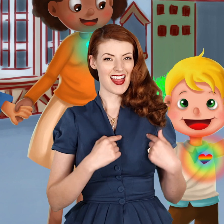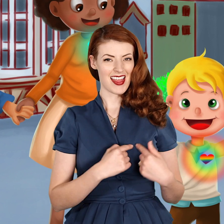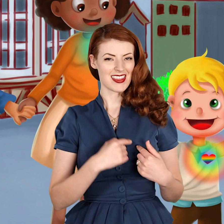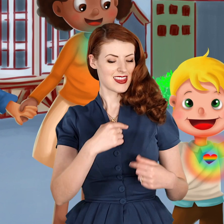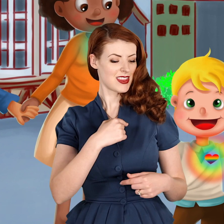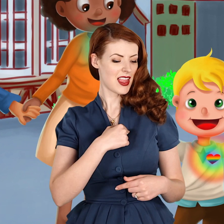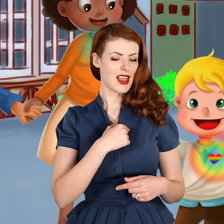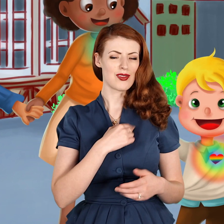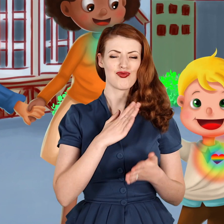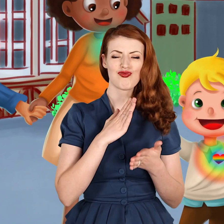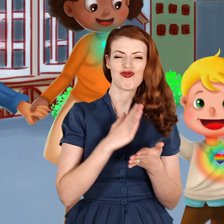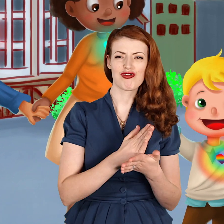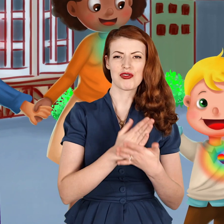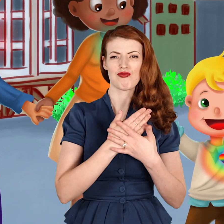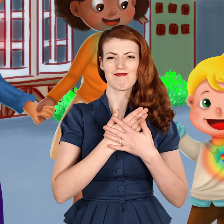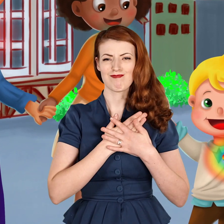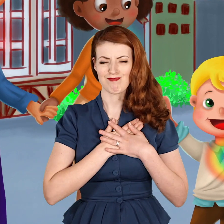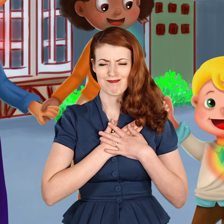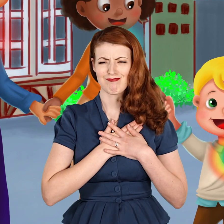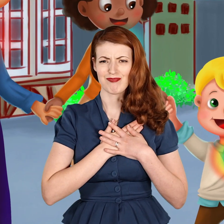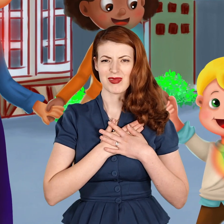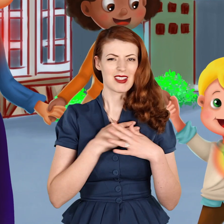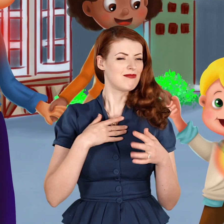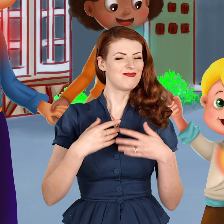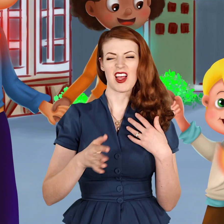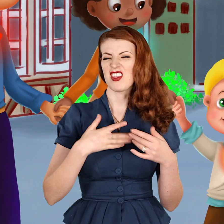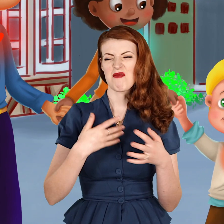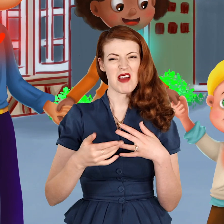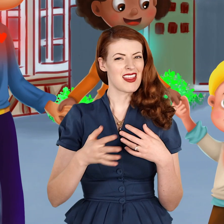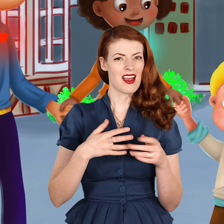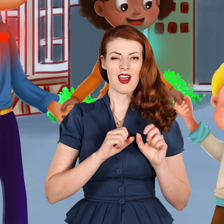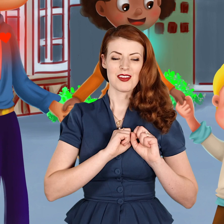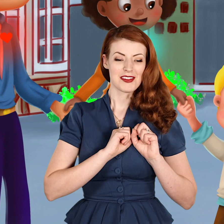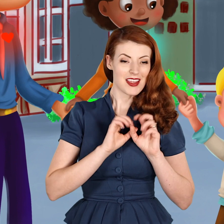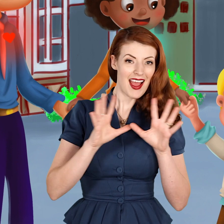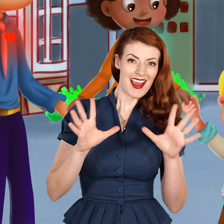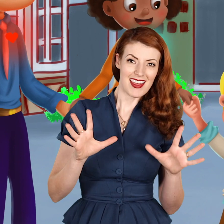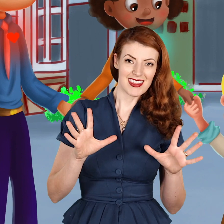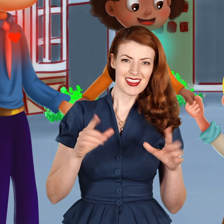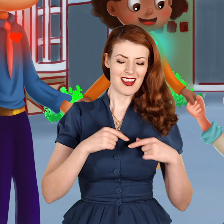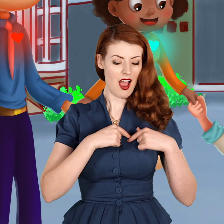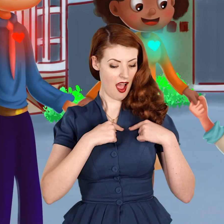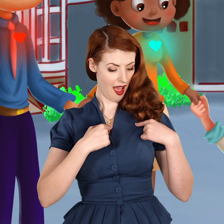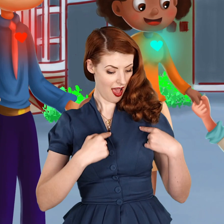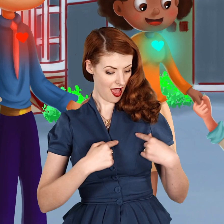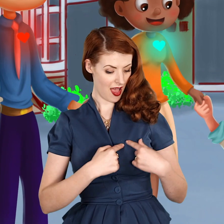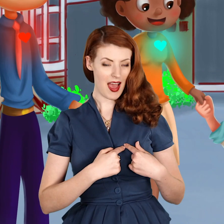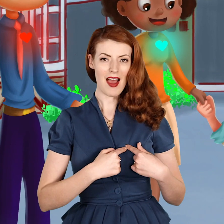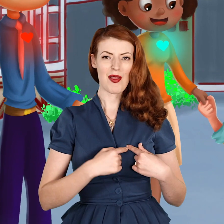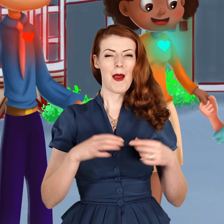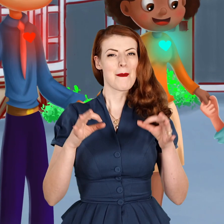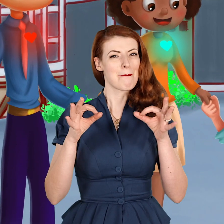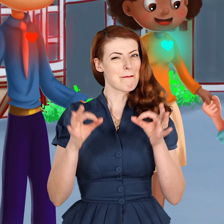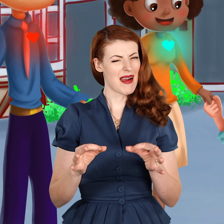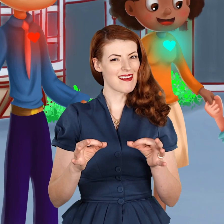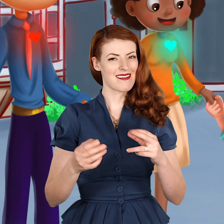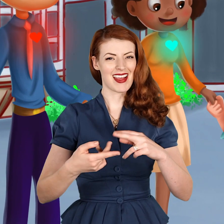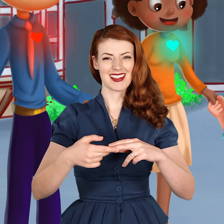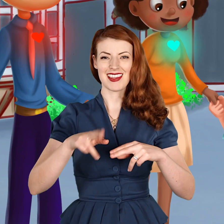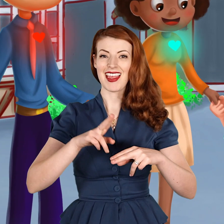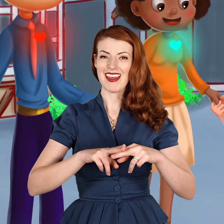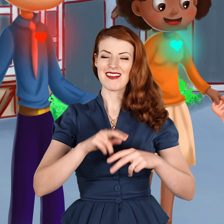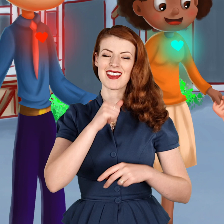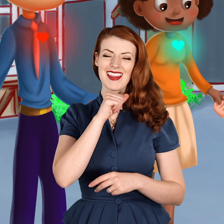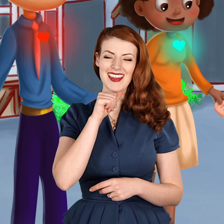Once a heart has true love, it doesn’t matter its shine, a heart is always perfect, as long as it's kind.